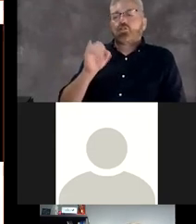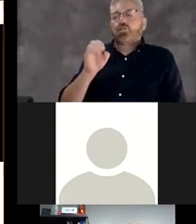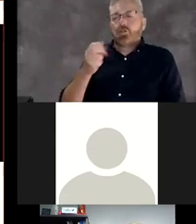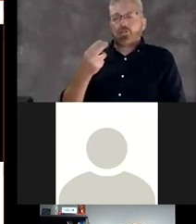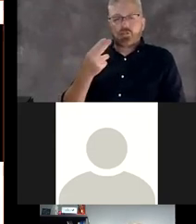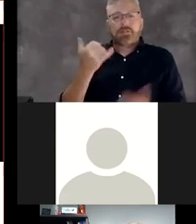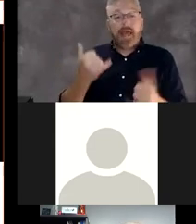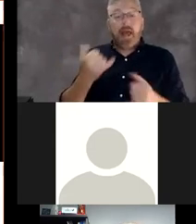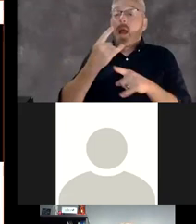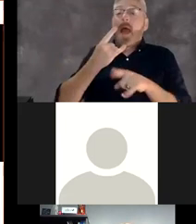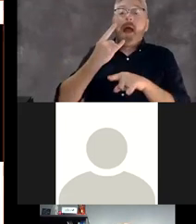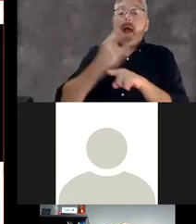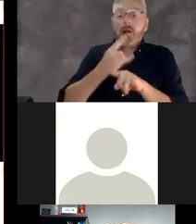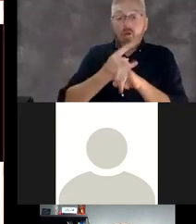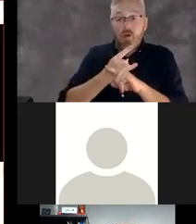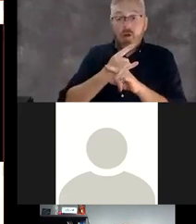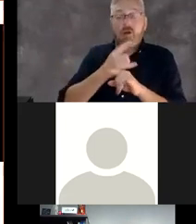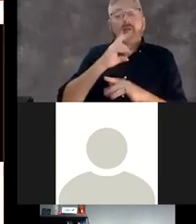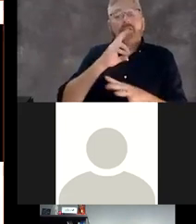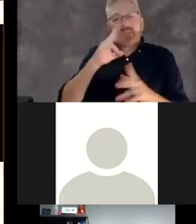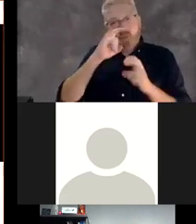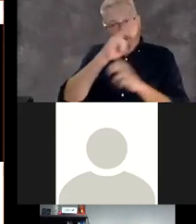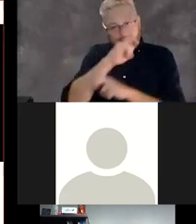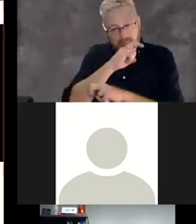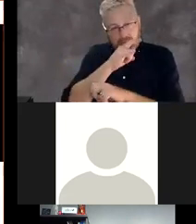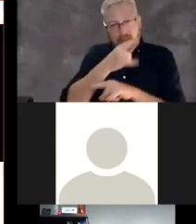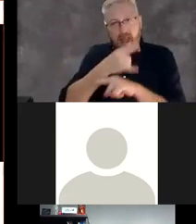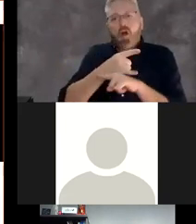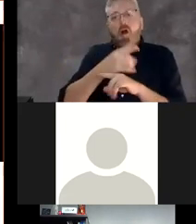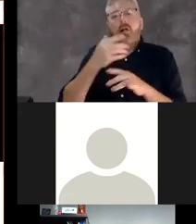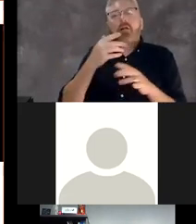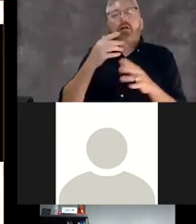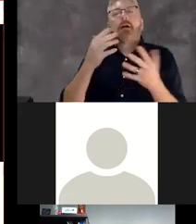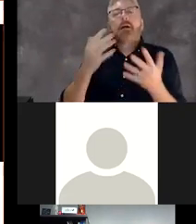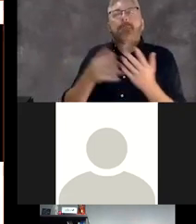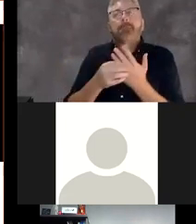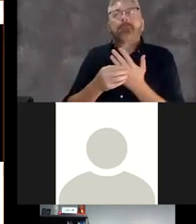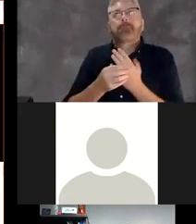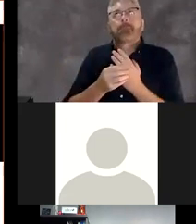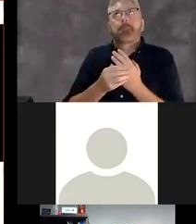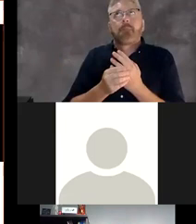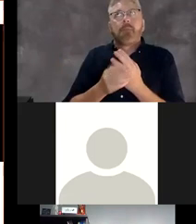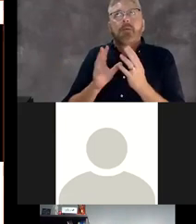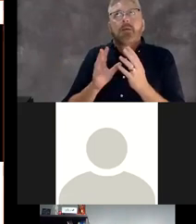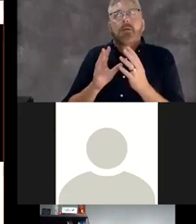SO ALCOHOL IS COMPLICATED. YOU KNOW, AS ADVOCATES, WE WOULD